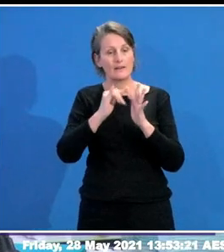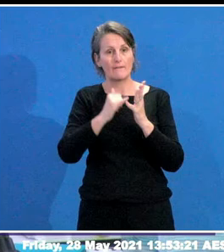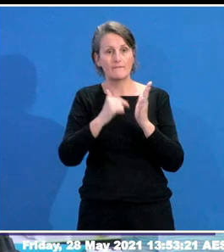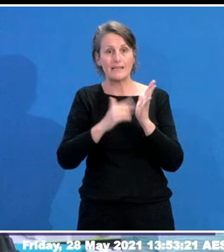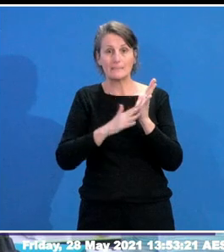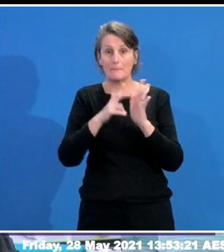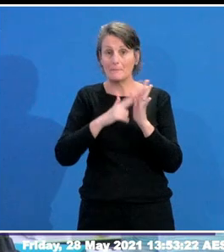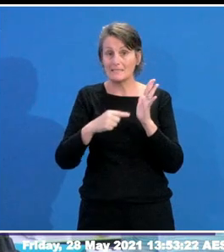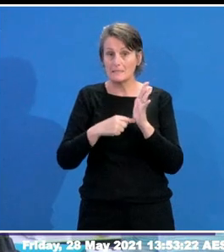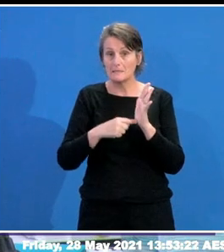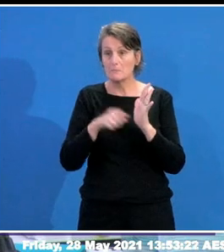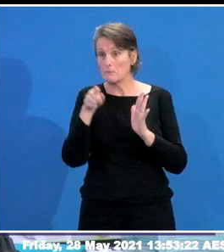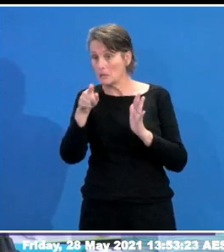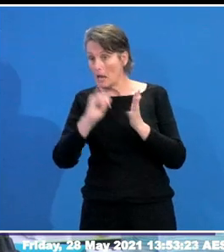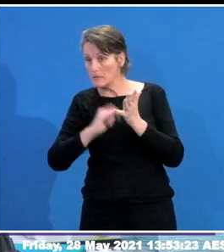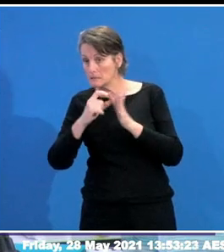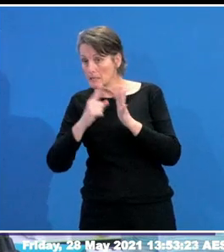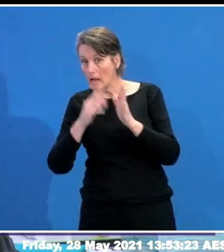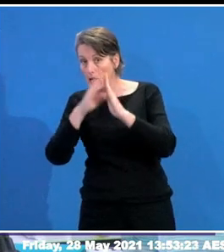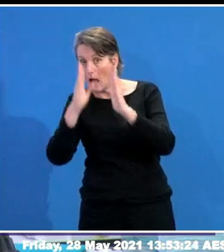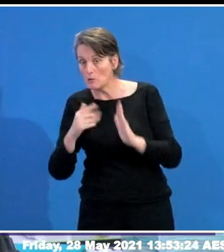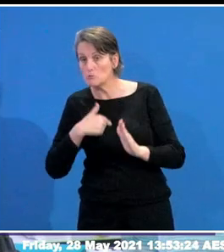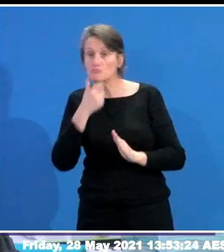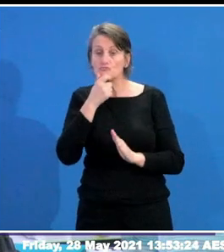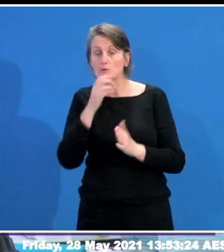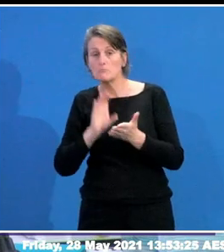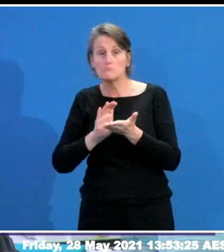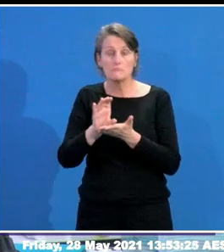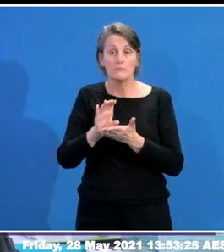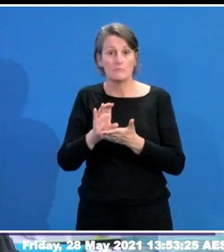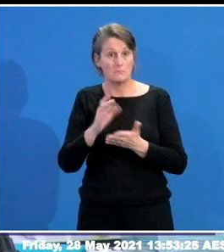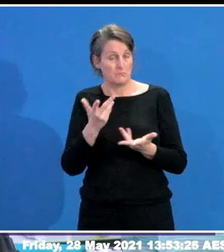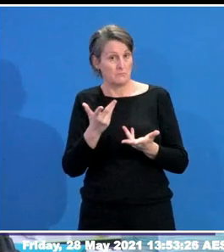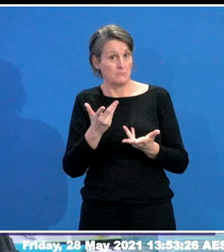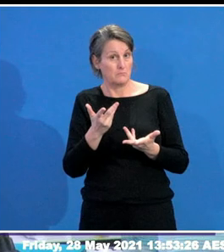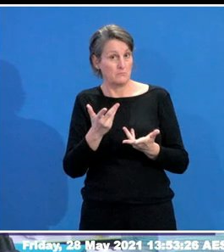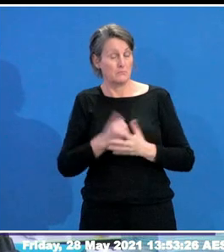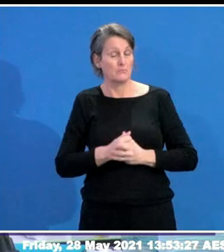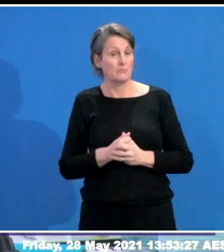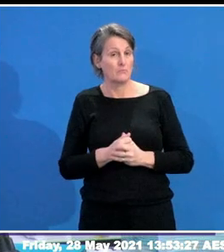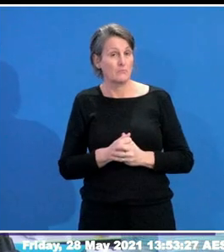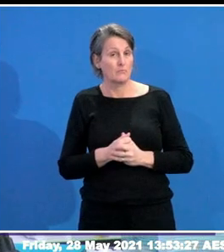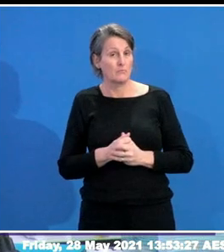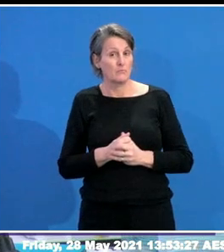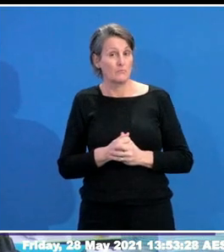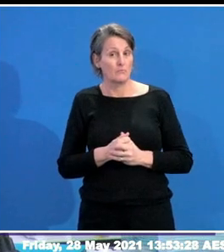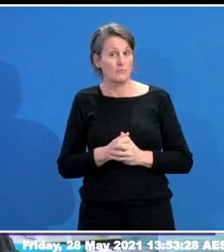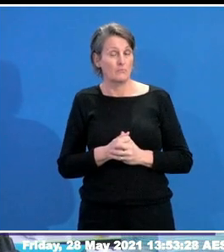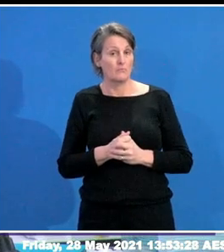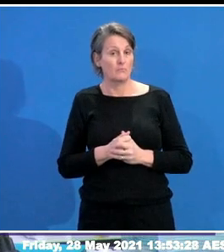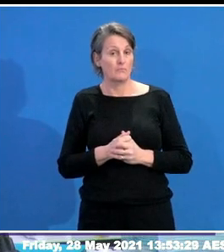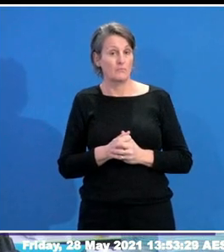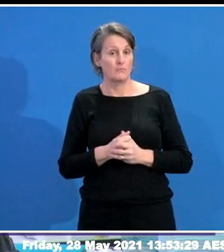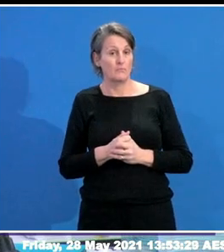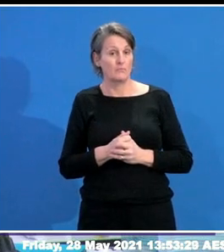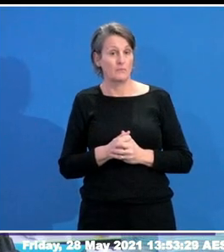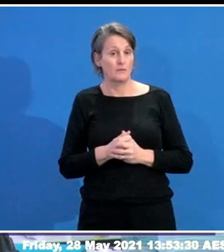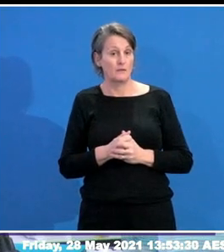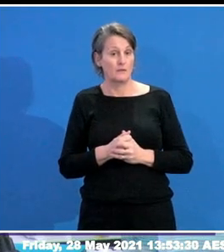for SDA funding, is it necessary for any proposal to be attached to a participant